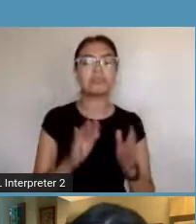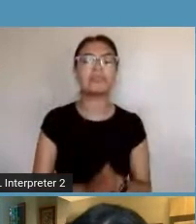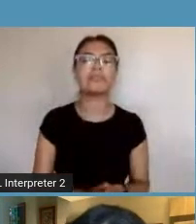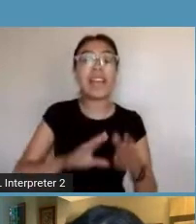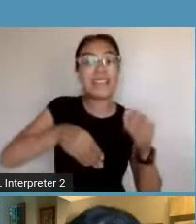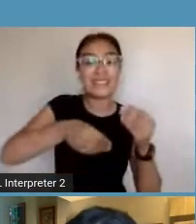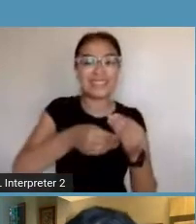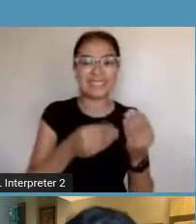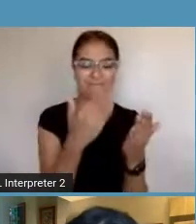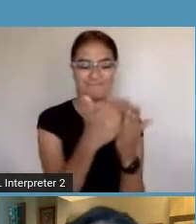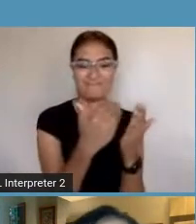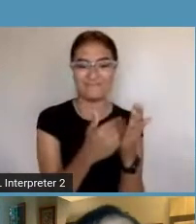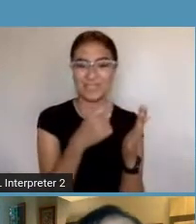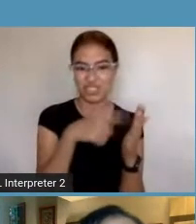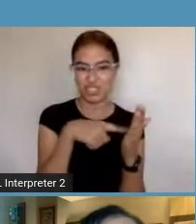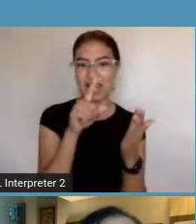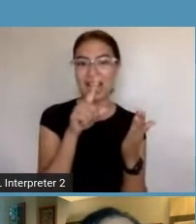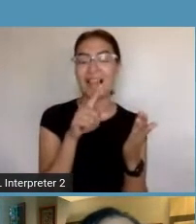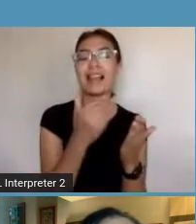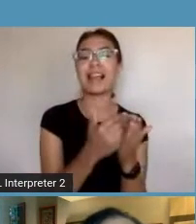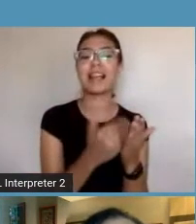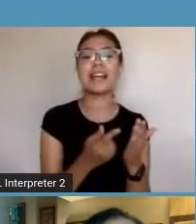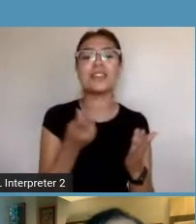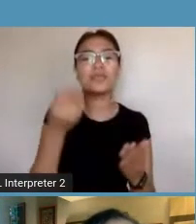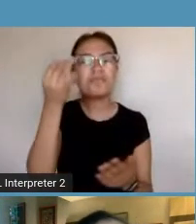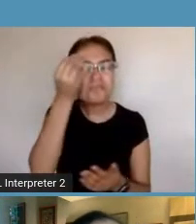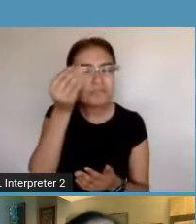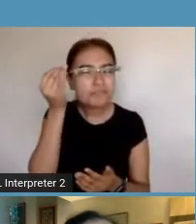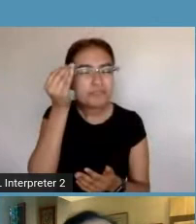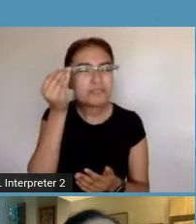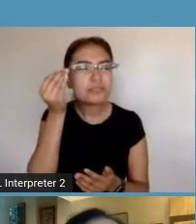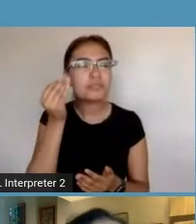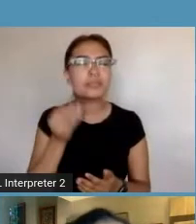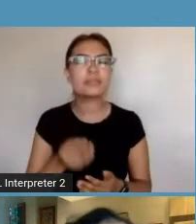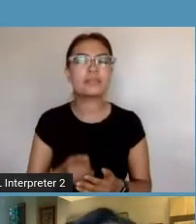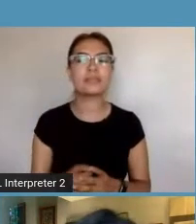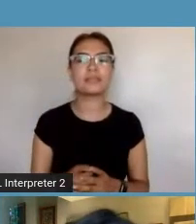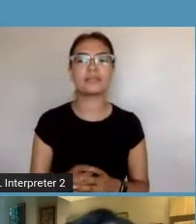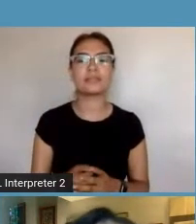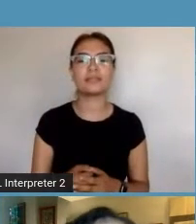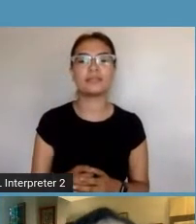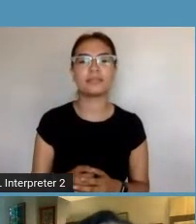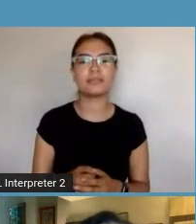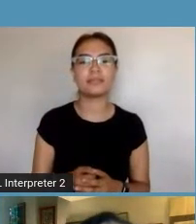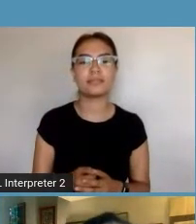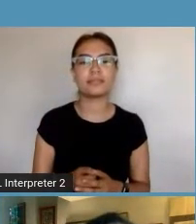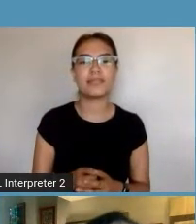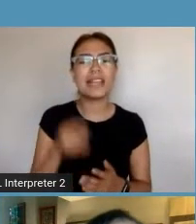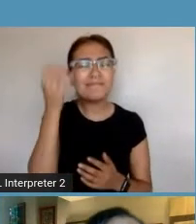of items you should think about, as you are thinking about these projects do you know